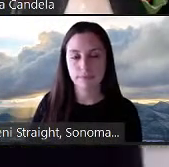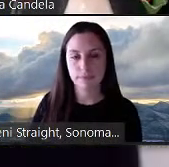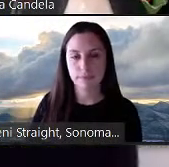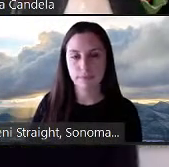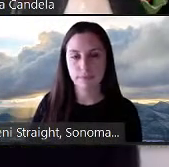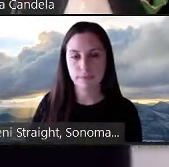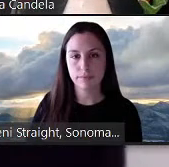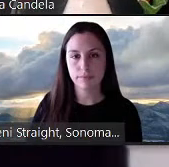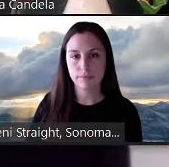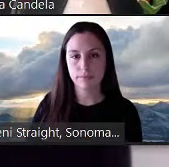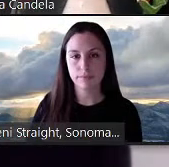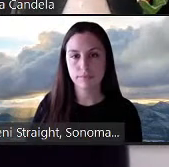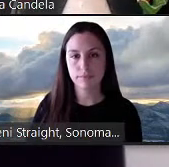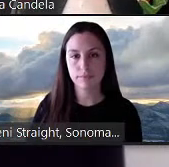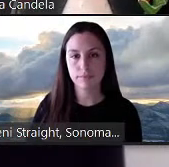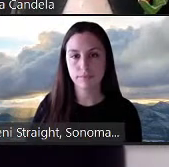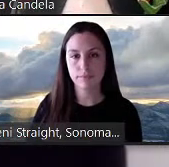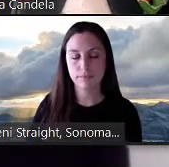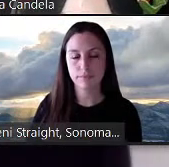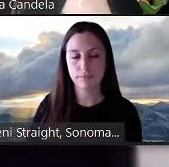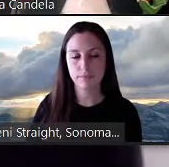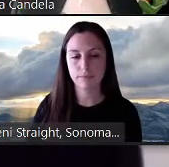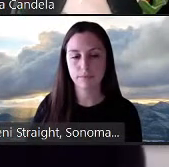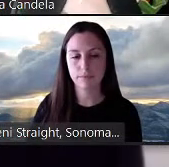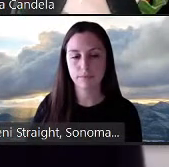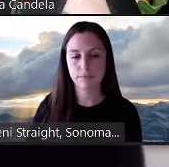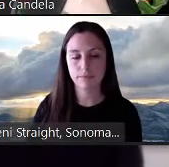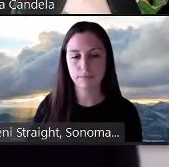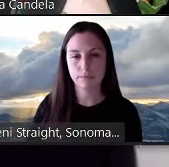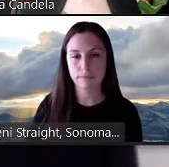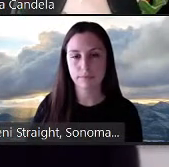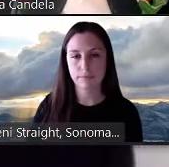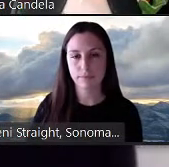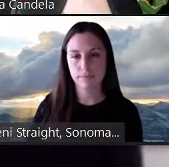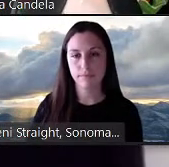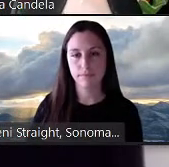We also would like to remind all the parents that our family that are listening